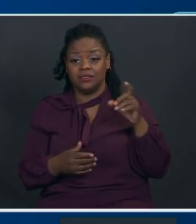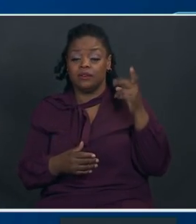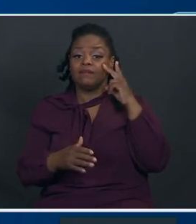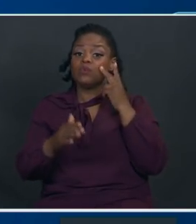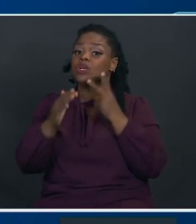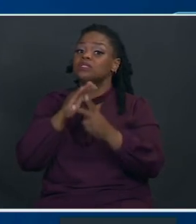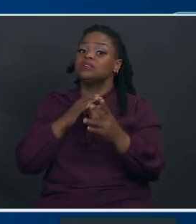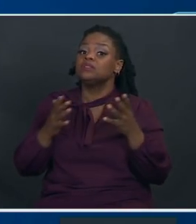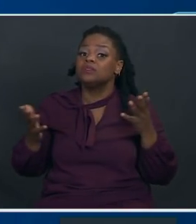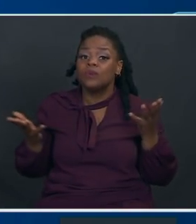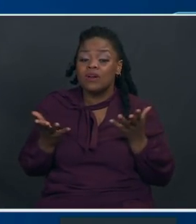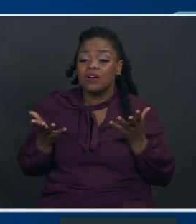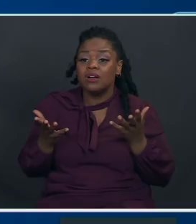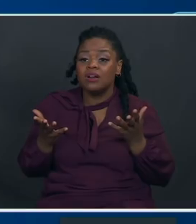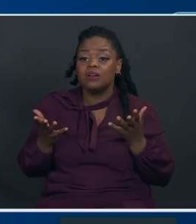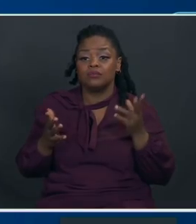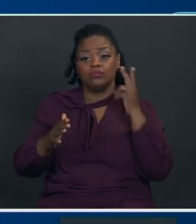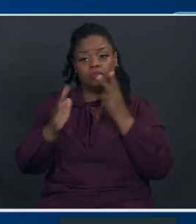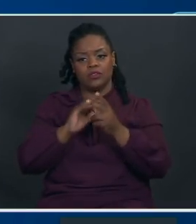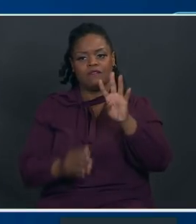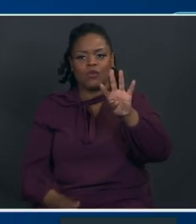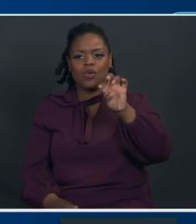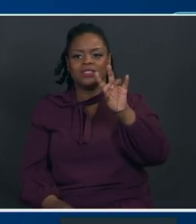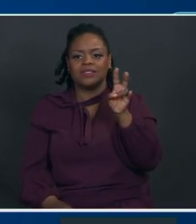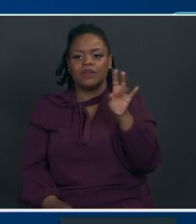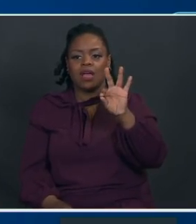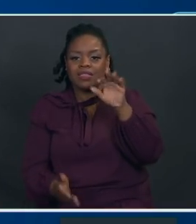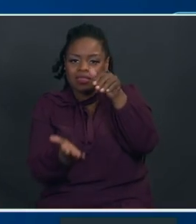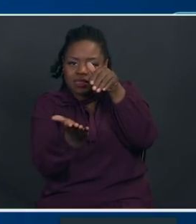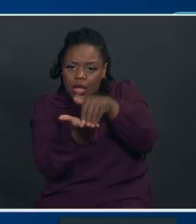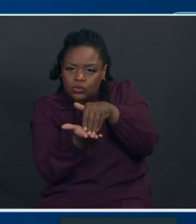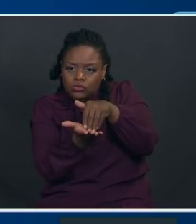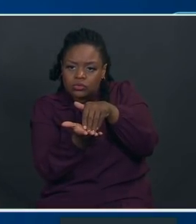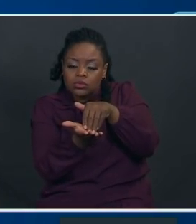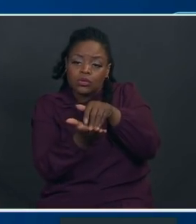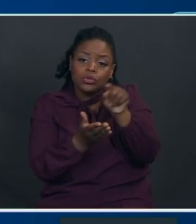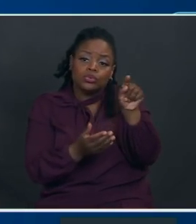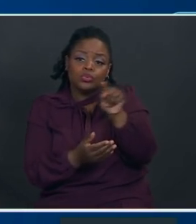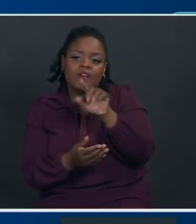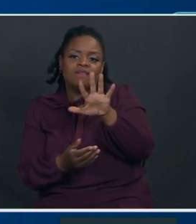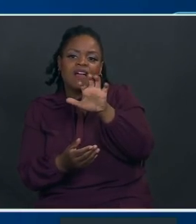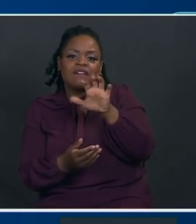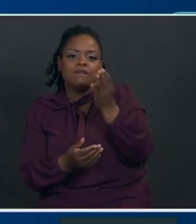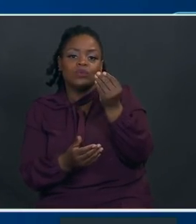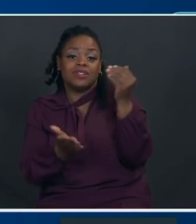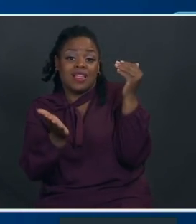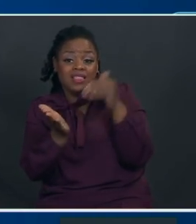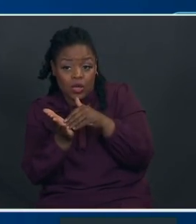that 479,000 to 514,000 COVID-19 deaths